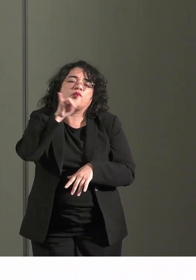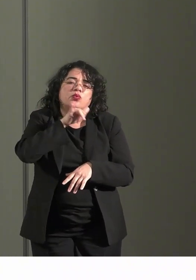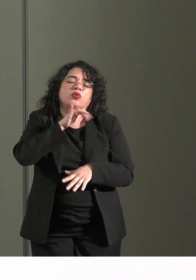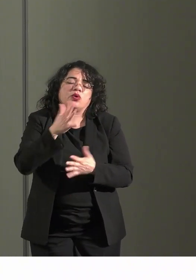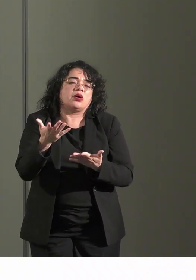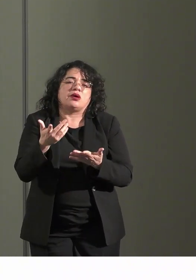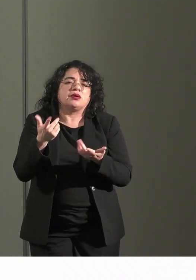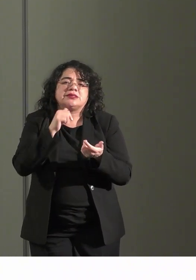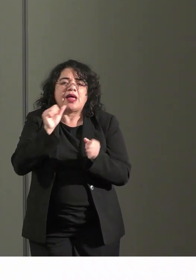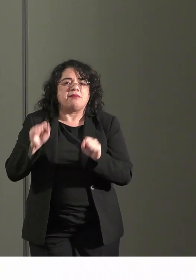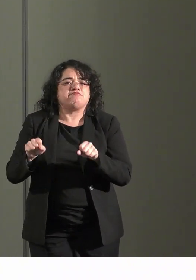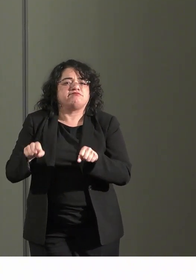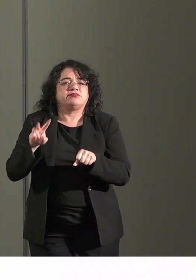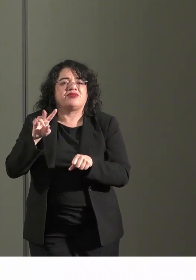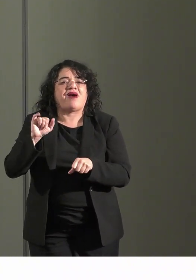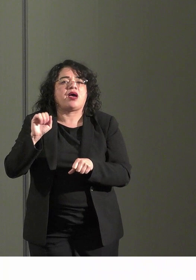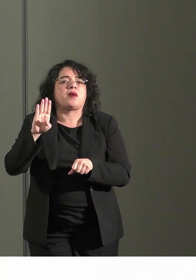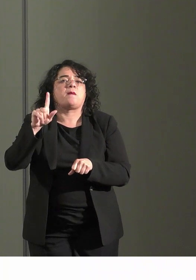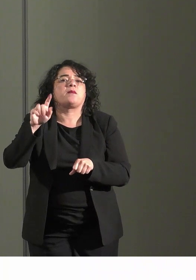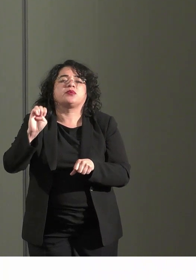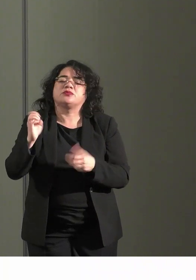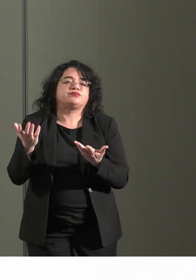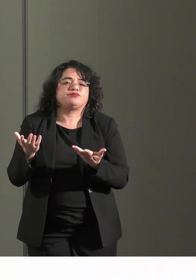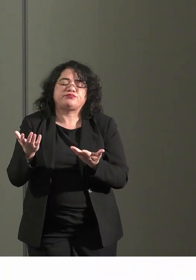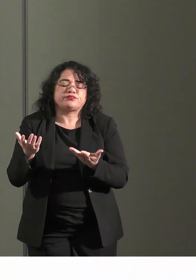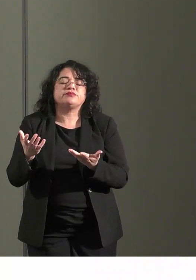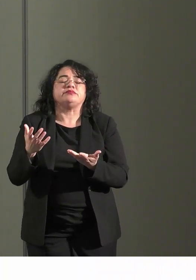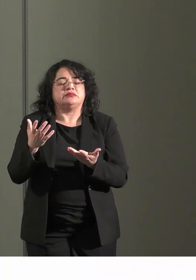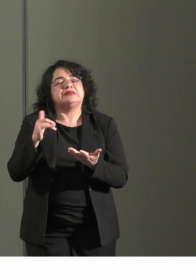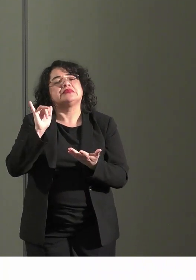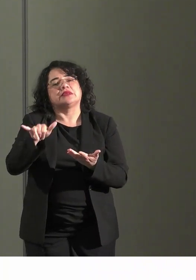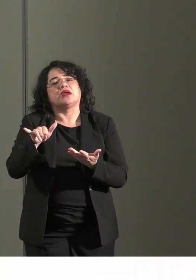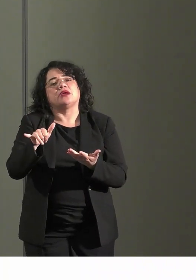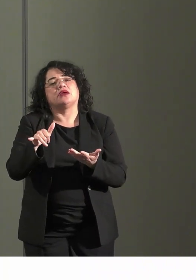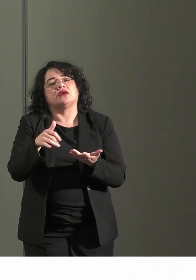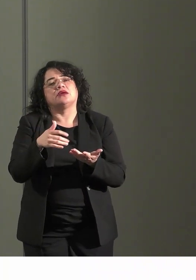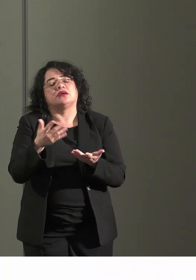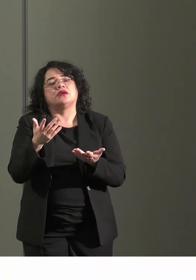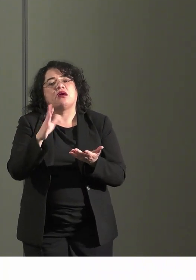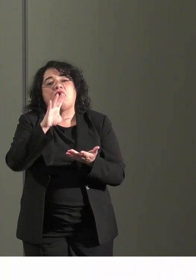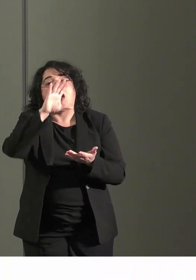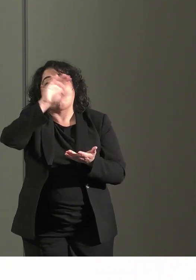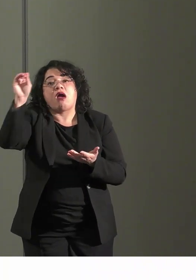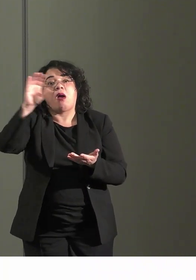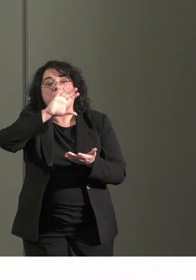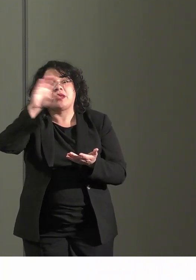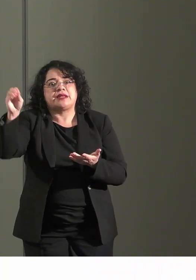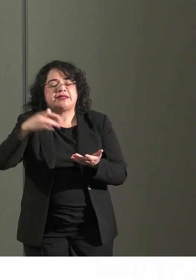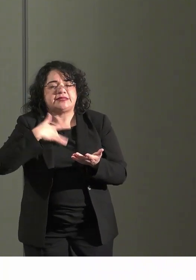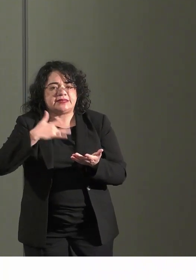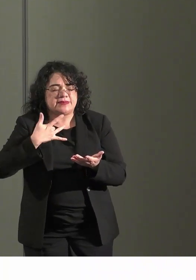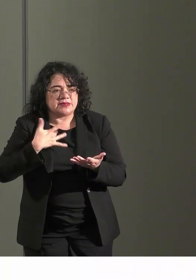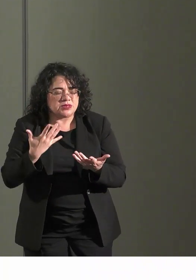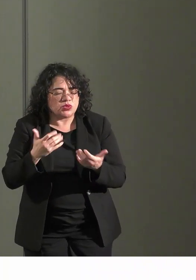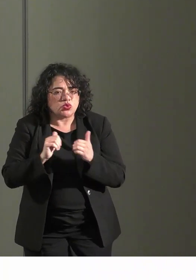an option. I imagine that will lead to fewer companies to take advantage of that exception